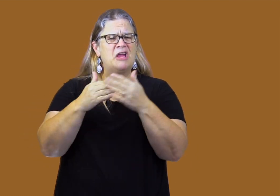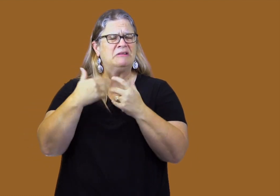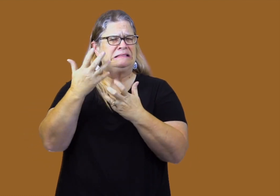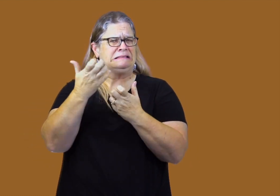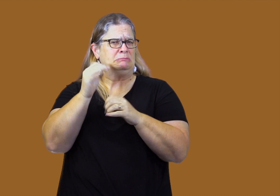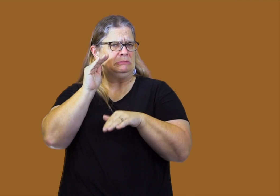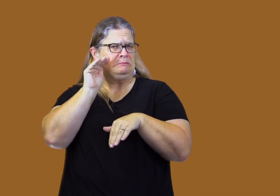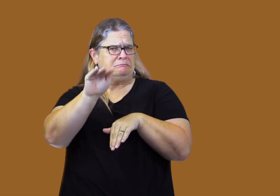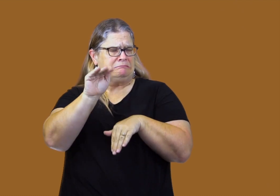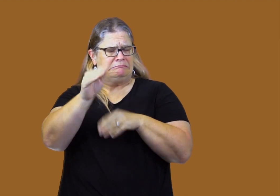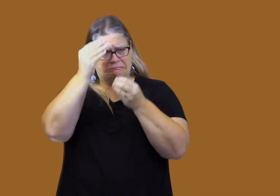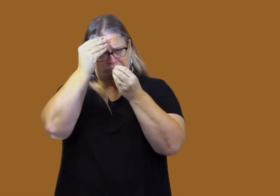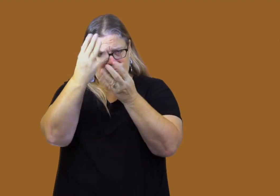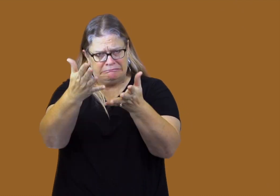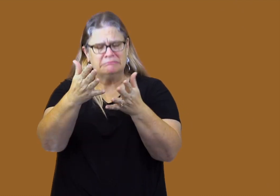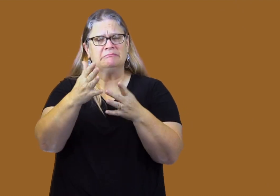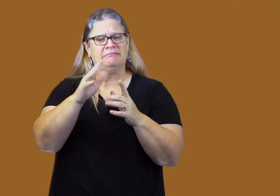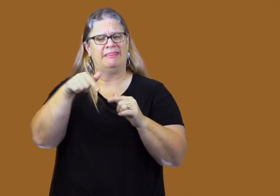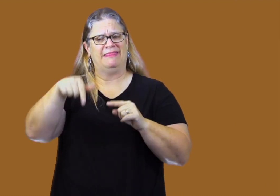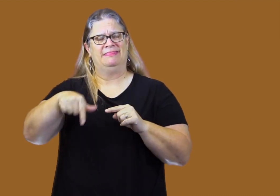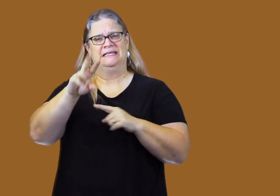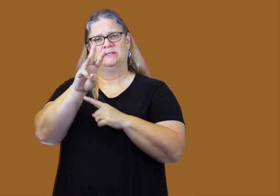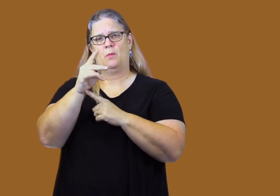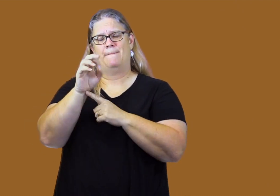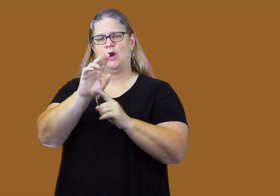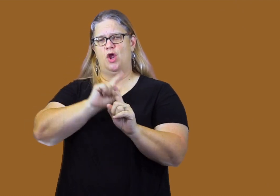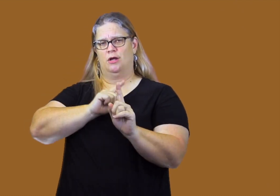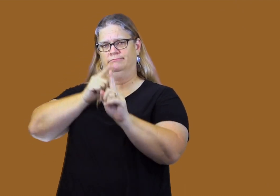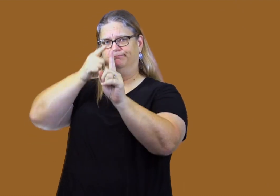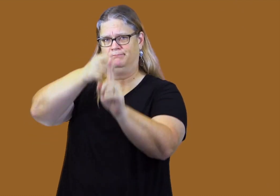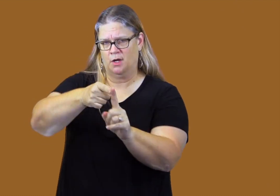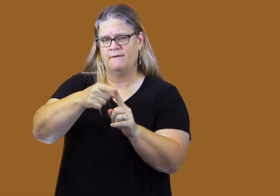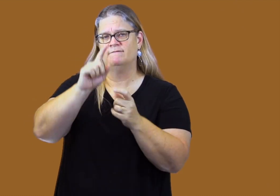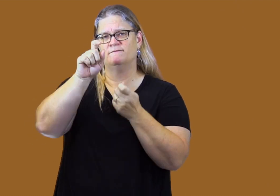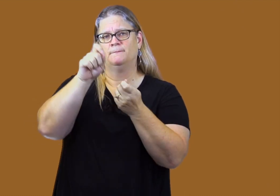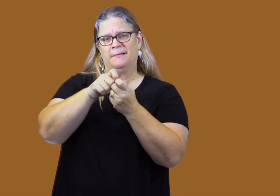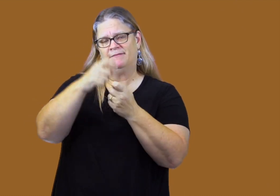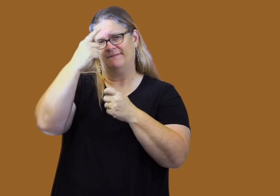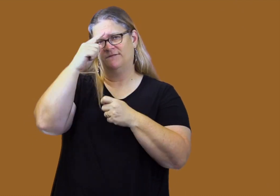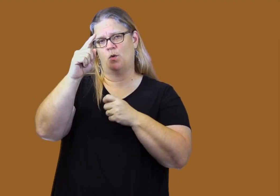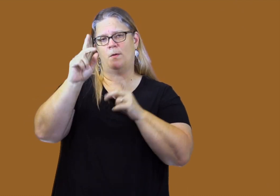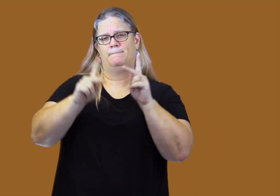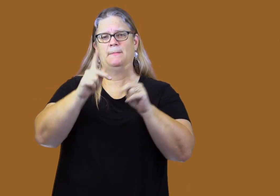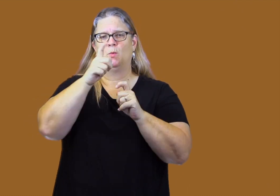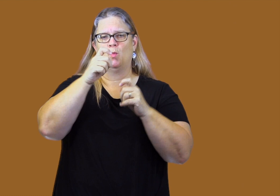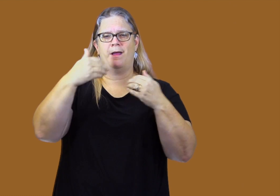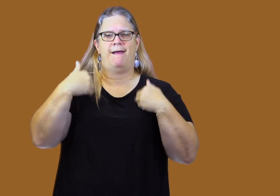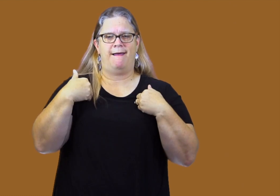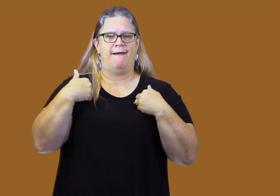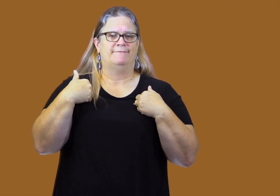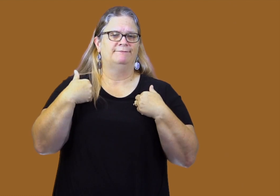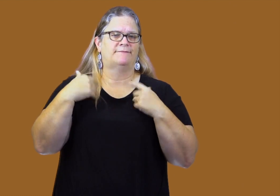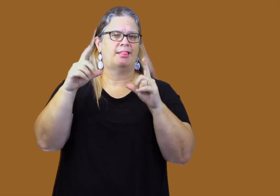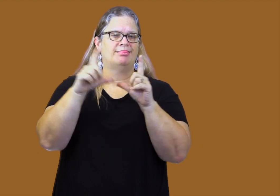However, I want you to know that this webinar is specifically geared towards those